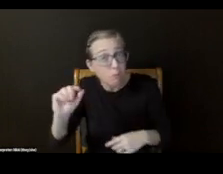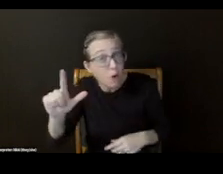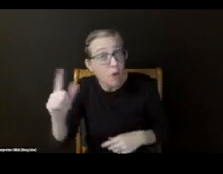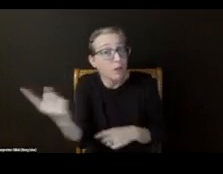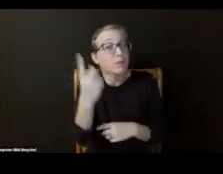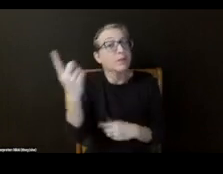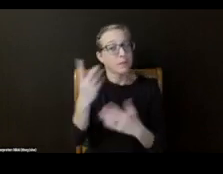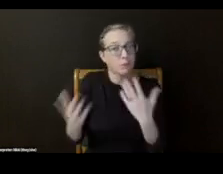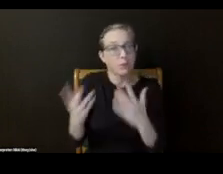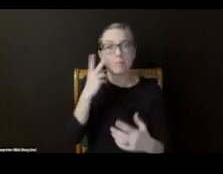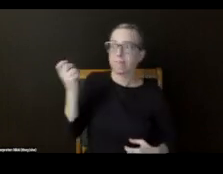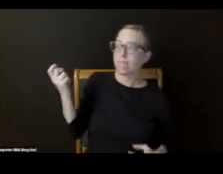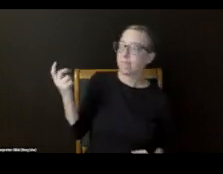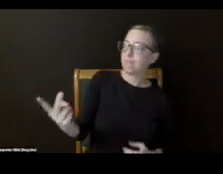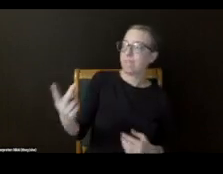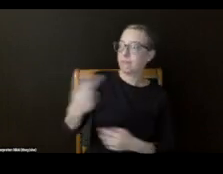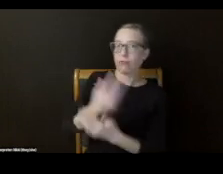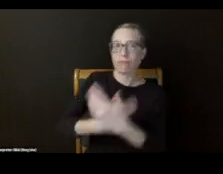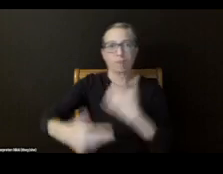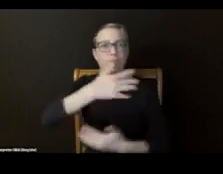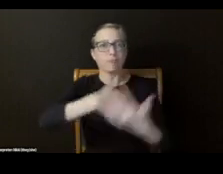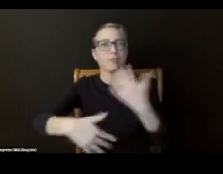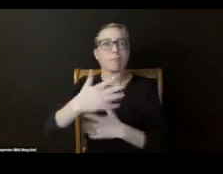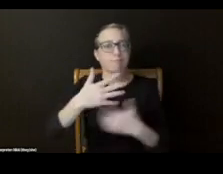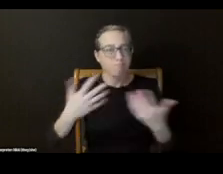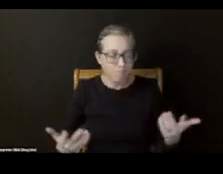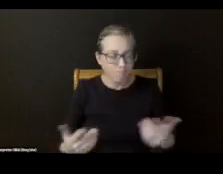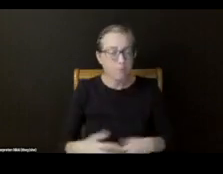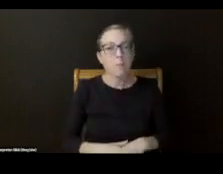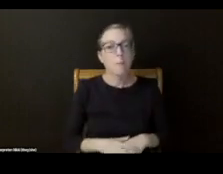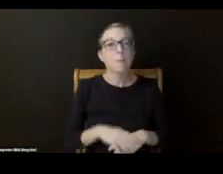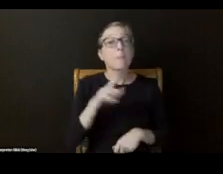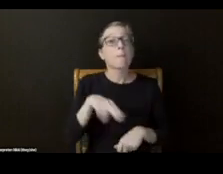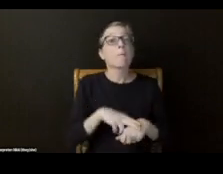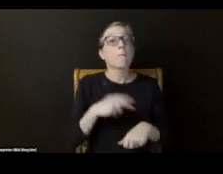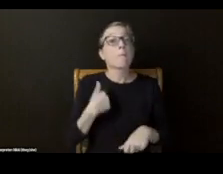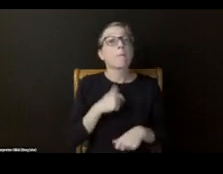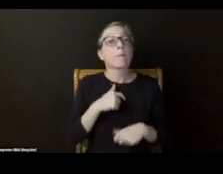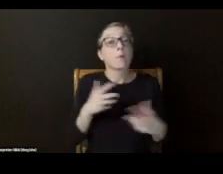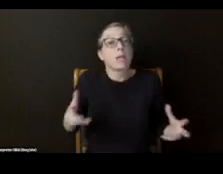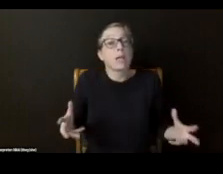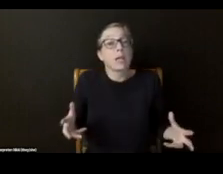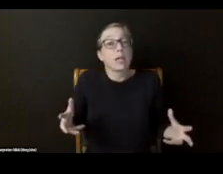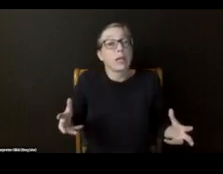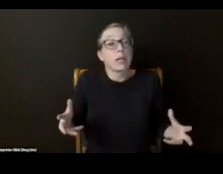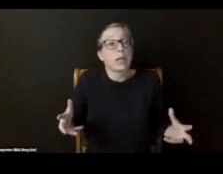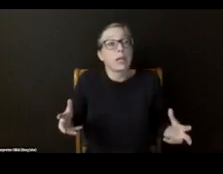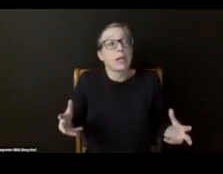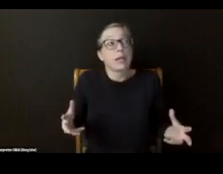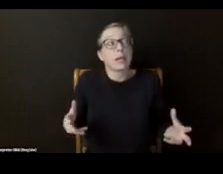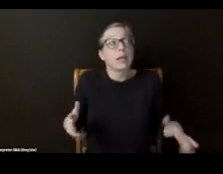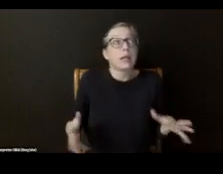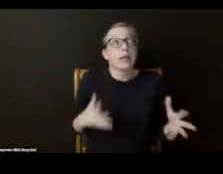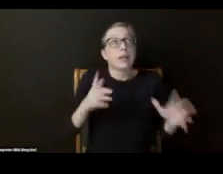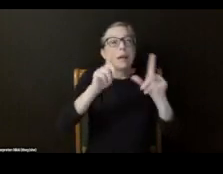We are encouraged to believe that whatever school our children, so we'll be at the school.